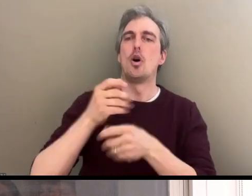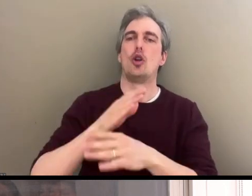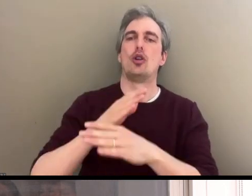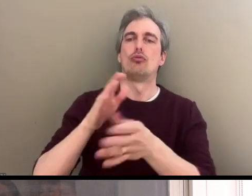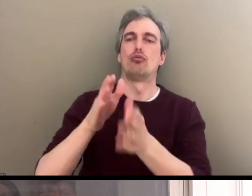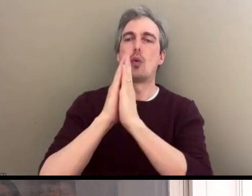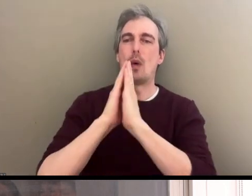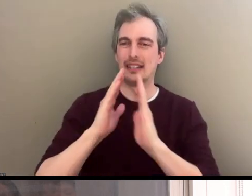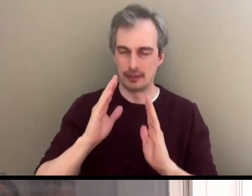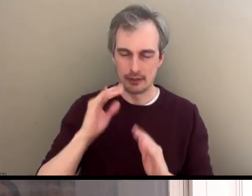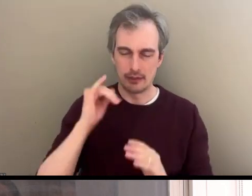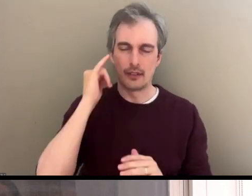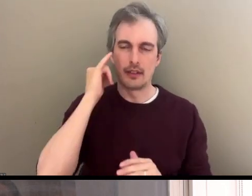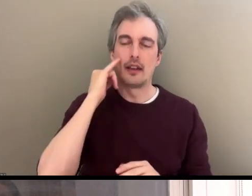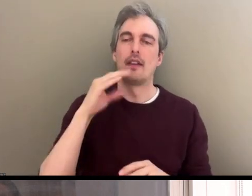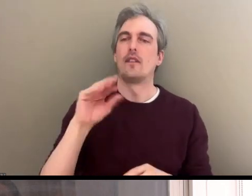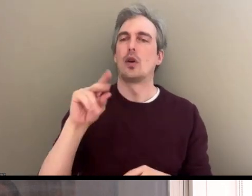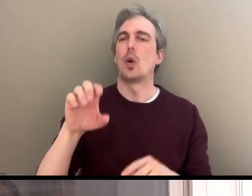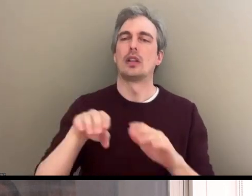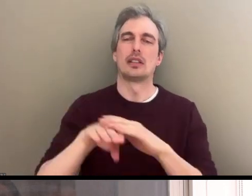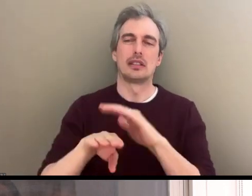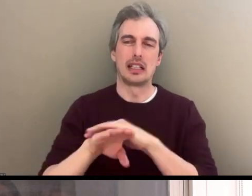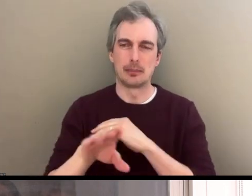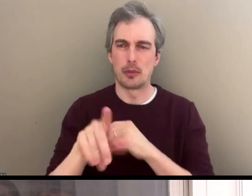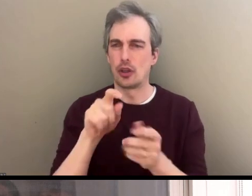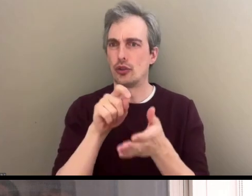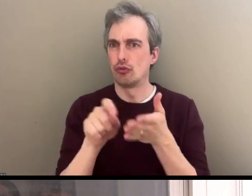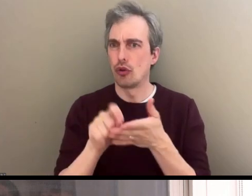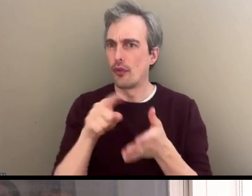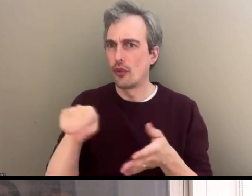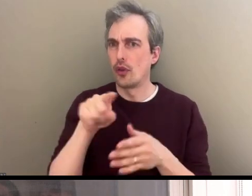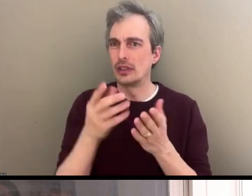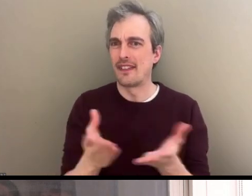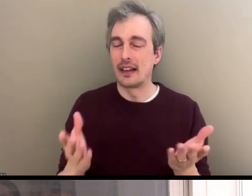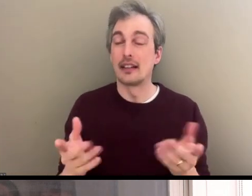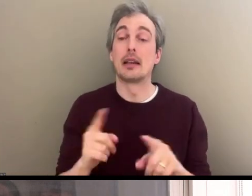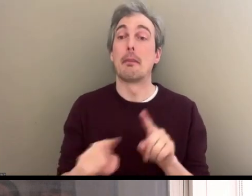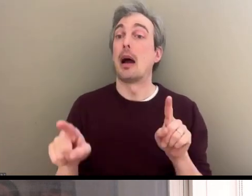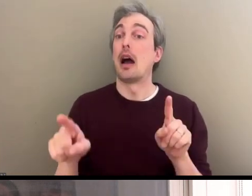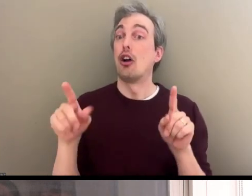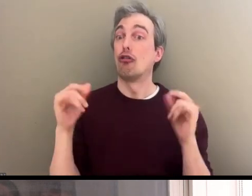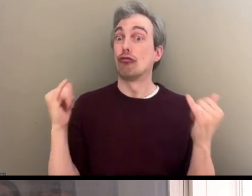But again, as we're focusing on mainly free tools, we won't go too much into that.